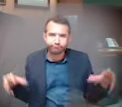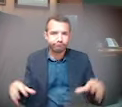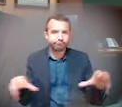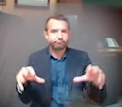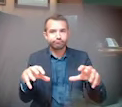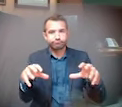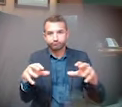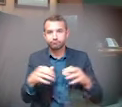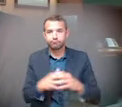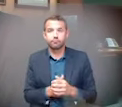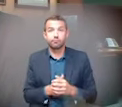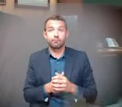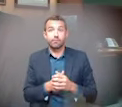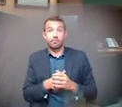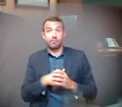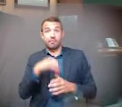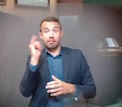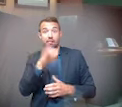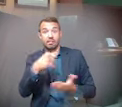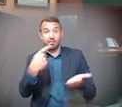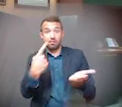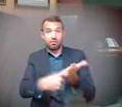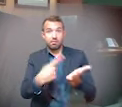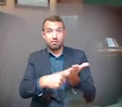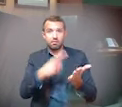And we are going to get to solutions in just a moment